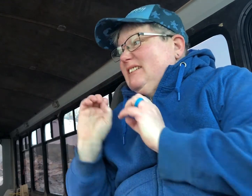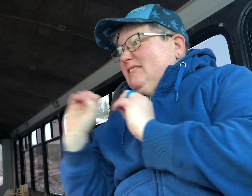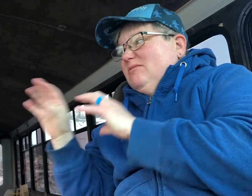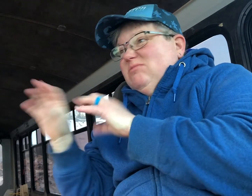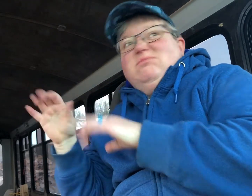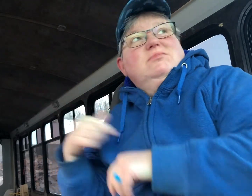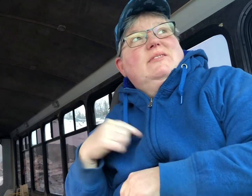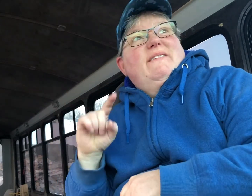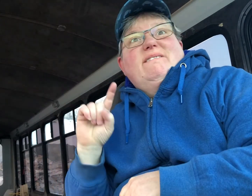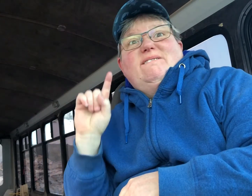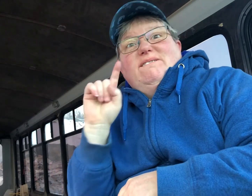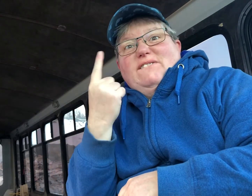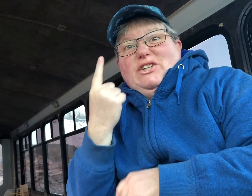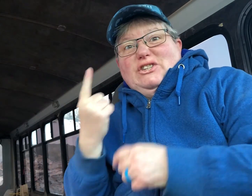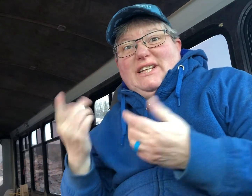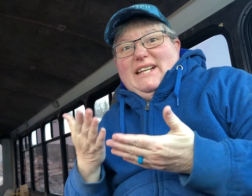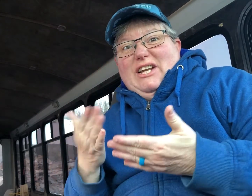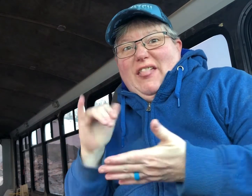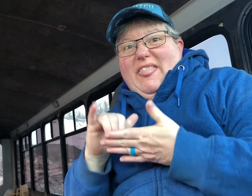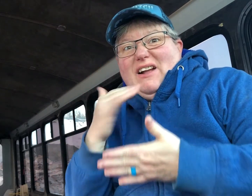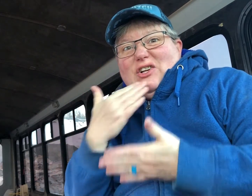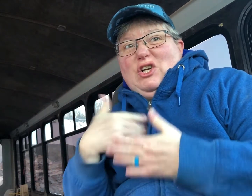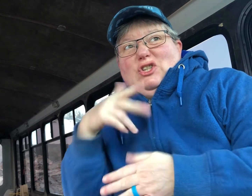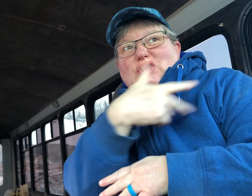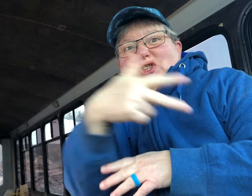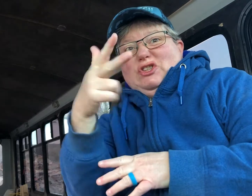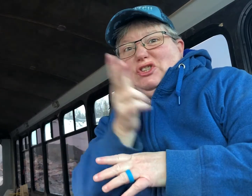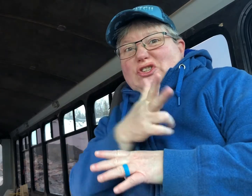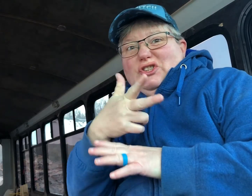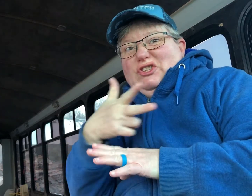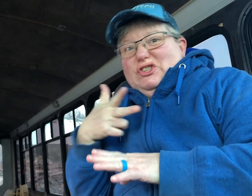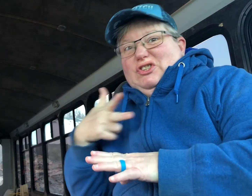I'm ready to unload. I am the first one here. That's good. I backed right in.